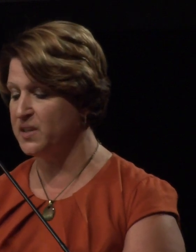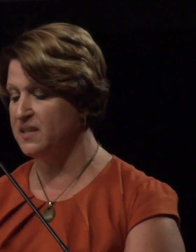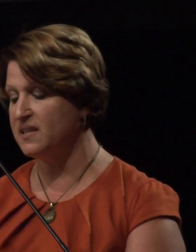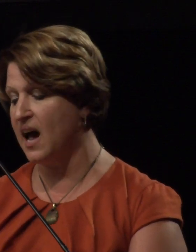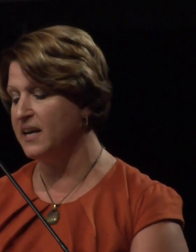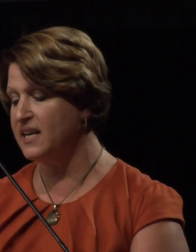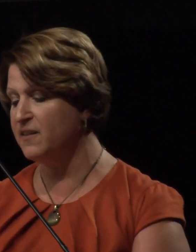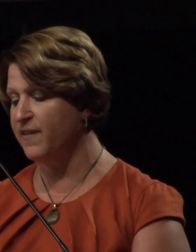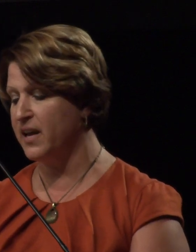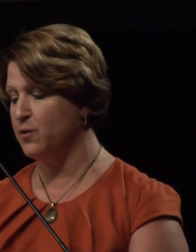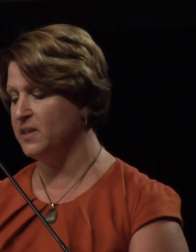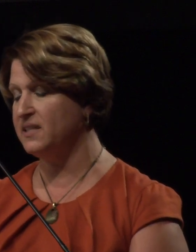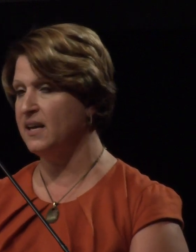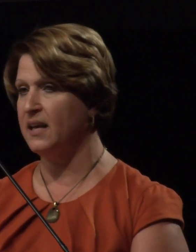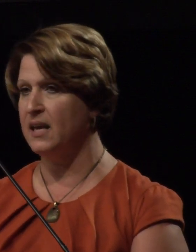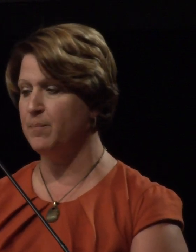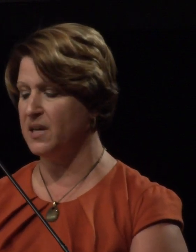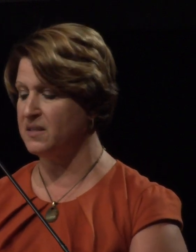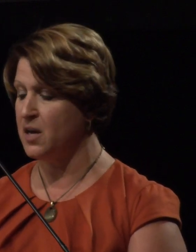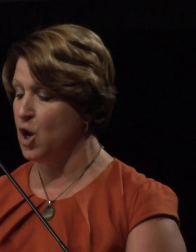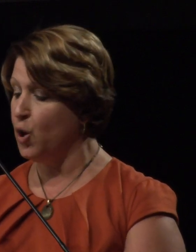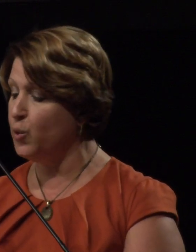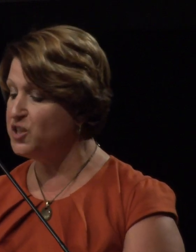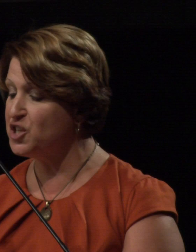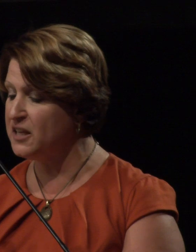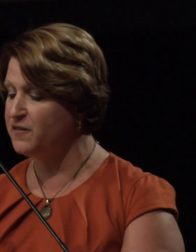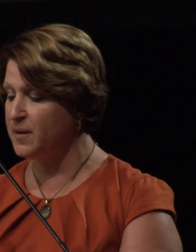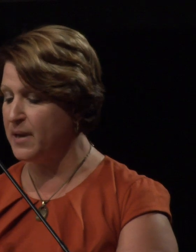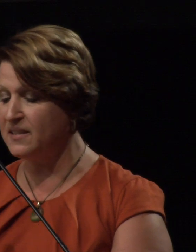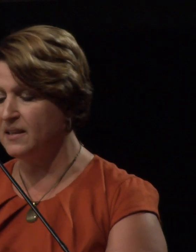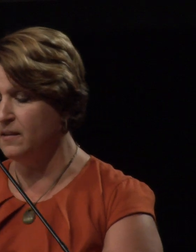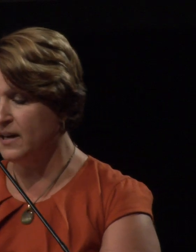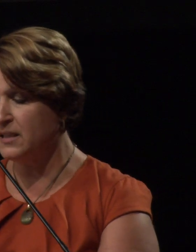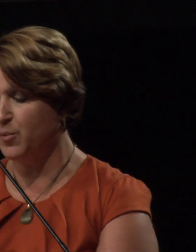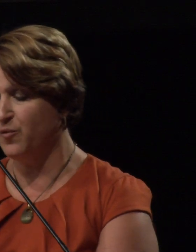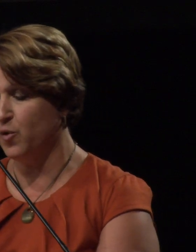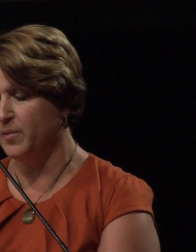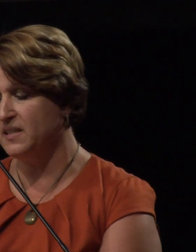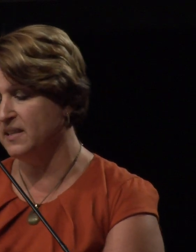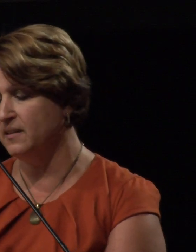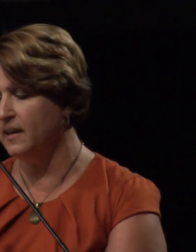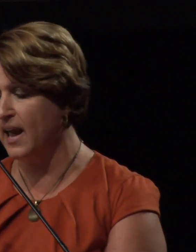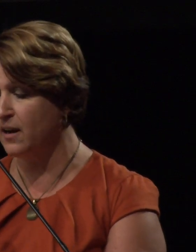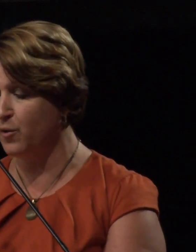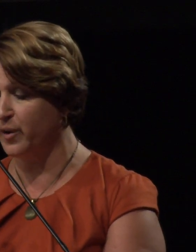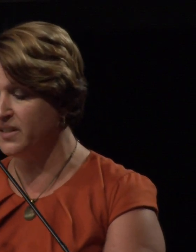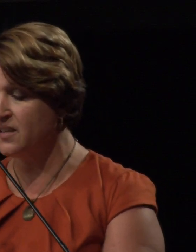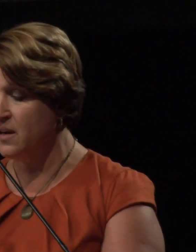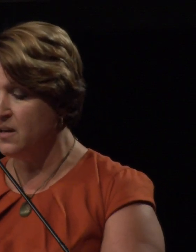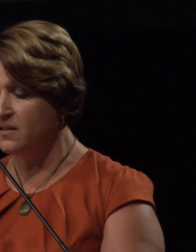RESOURCES IDENTIFY UNITS ON CAMPUS WHO ACHIEVED A BEST IN CLASS PERFORMANCE IN CATEGORIES